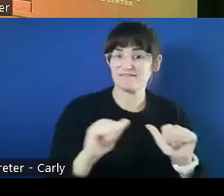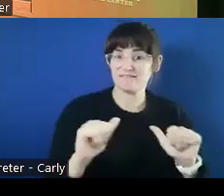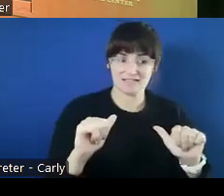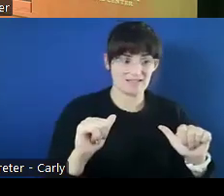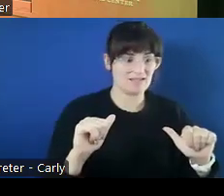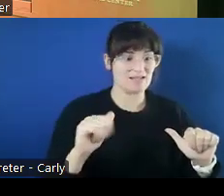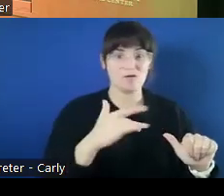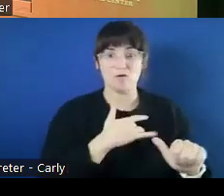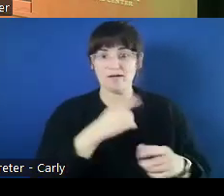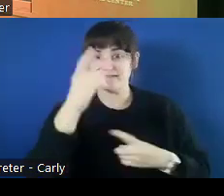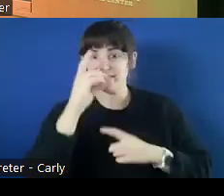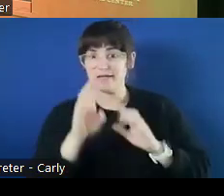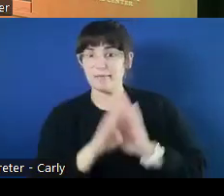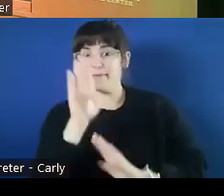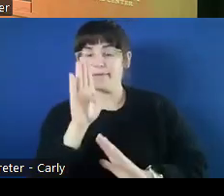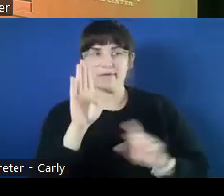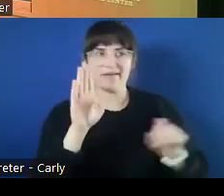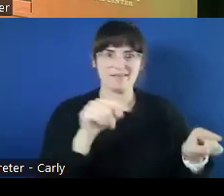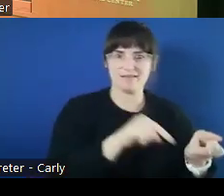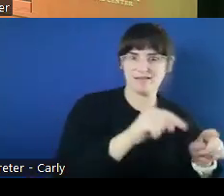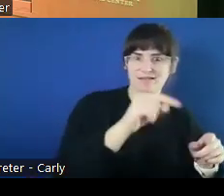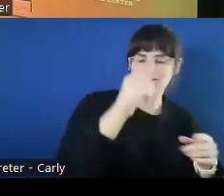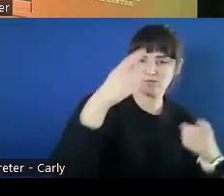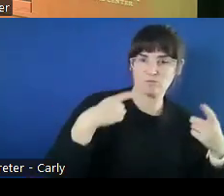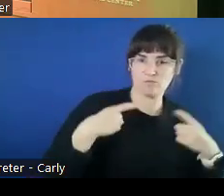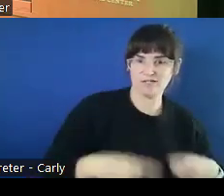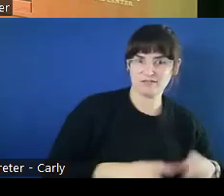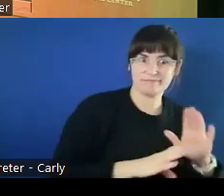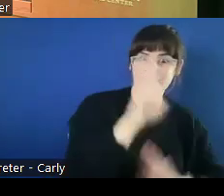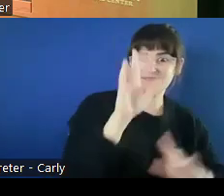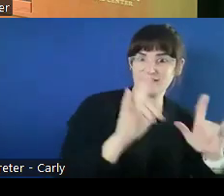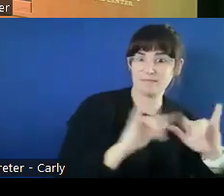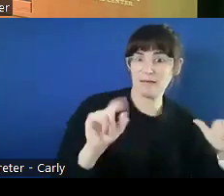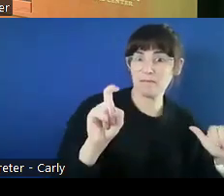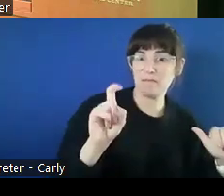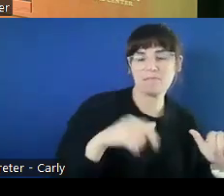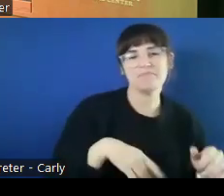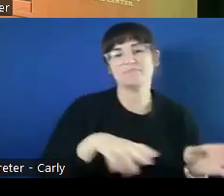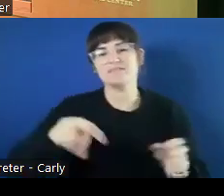heart disease or its progression the other kind of study actually takes people uh in that middle dot